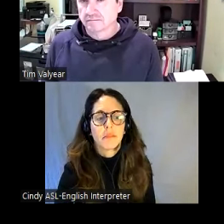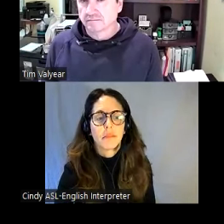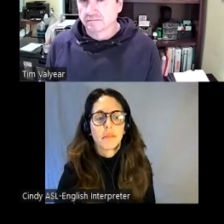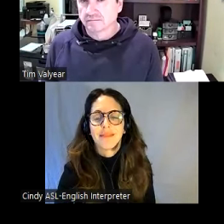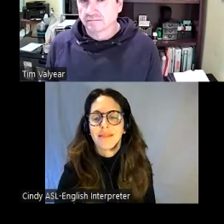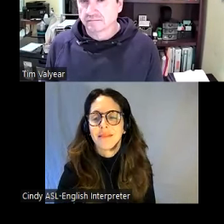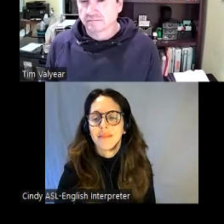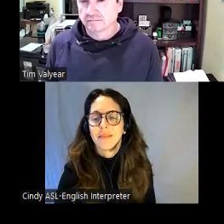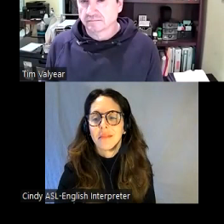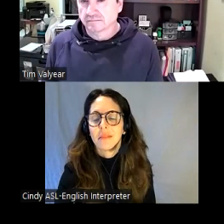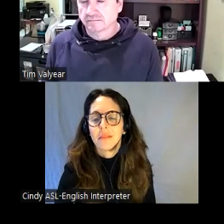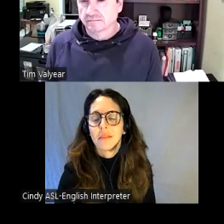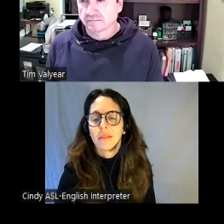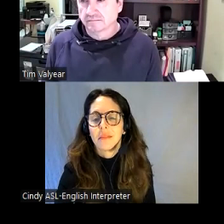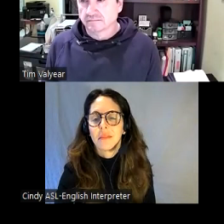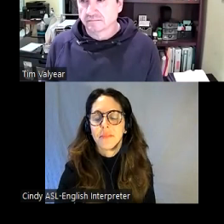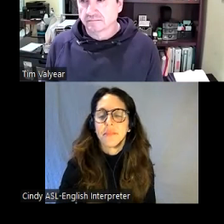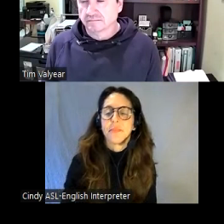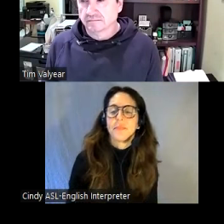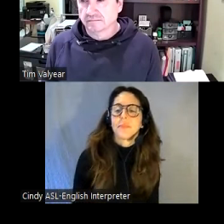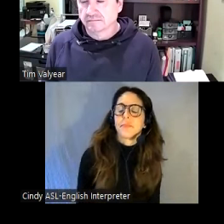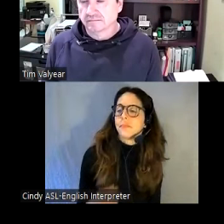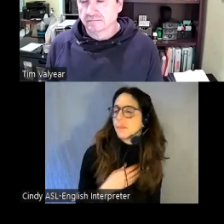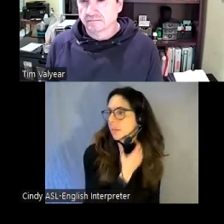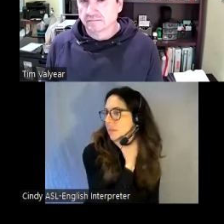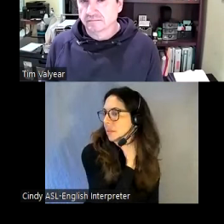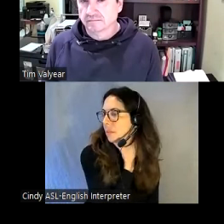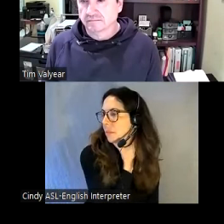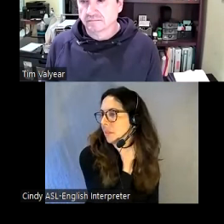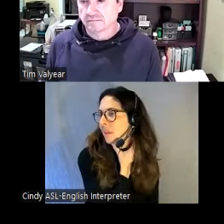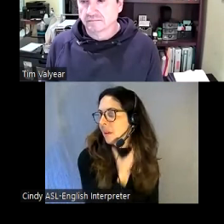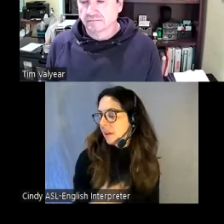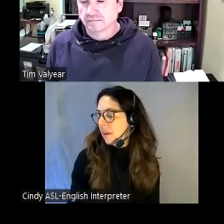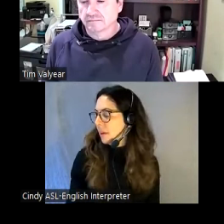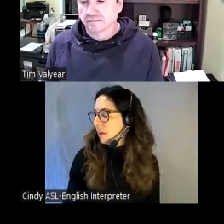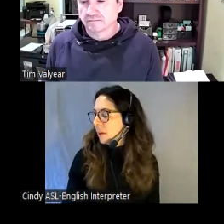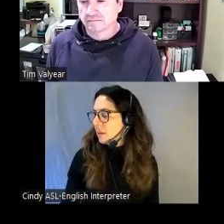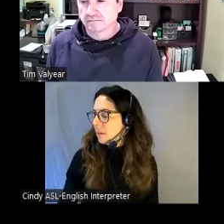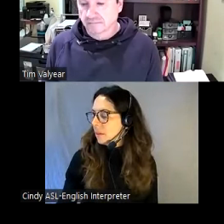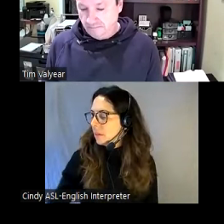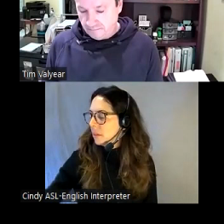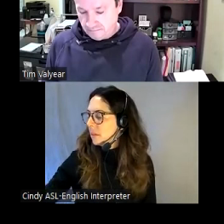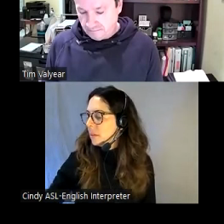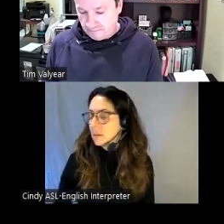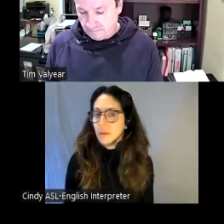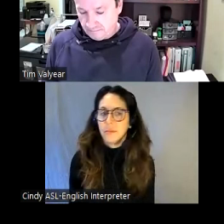in. We appreciate your patience and understanding.